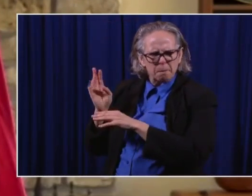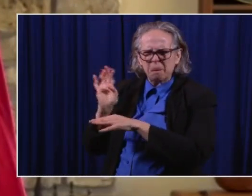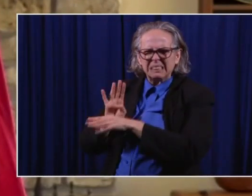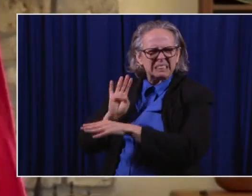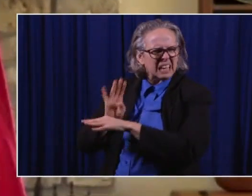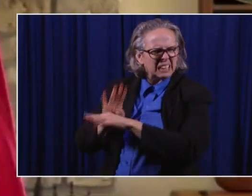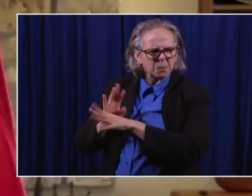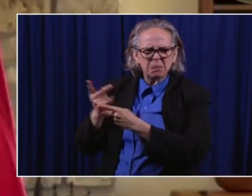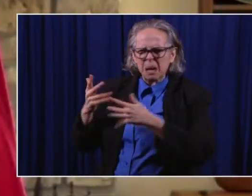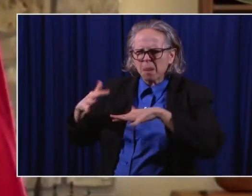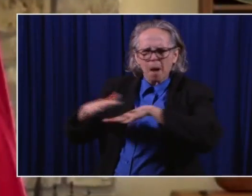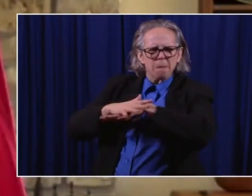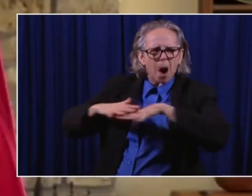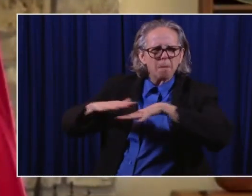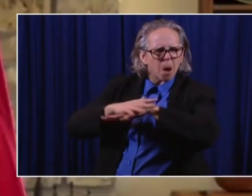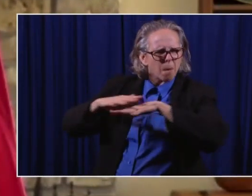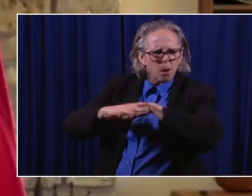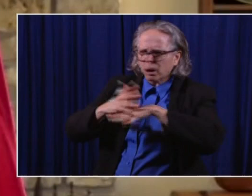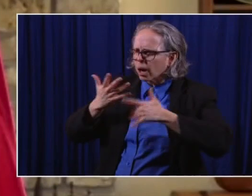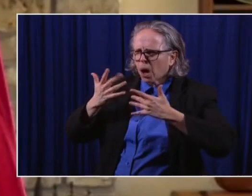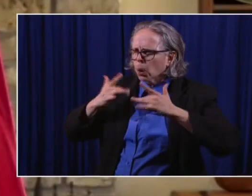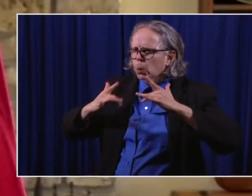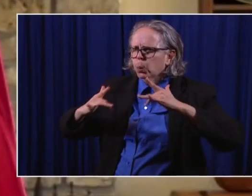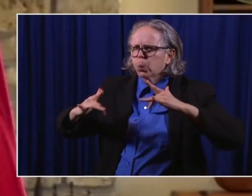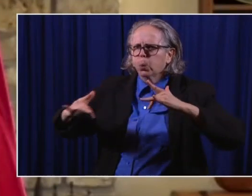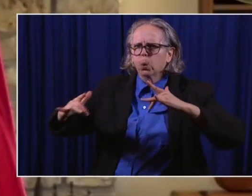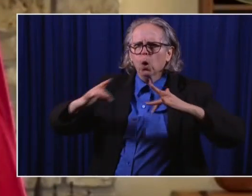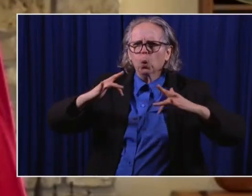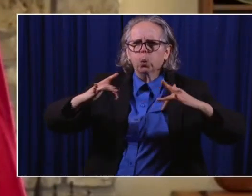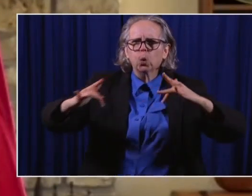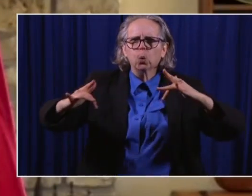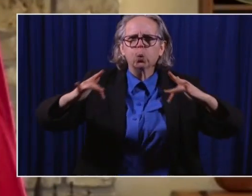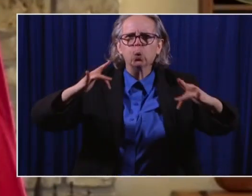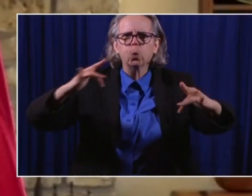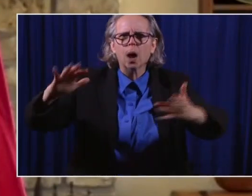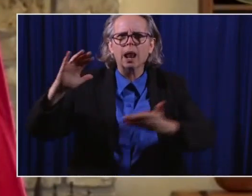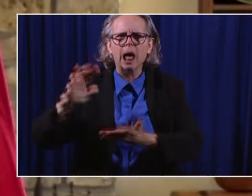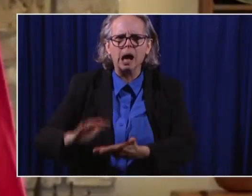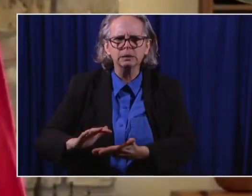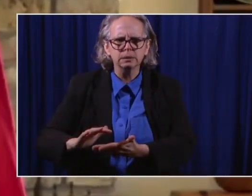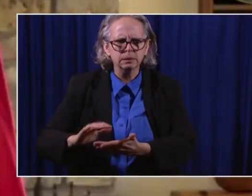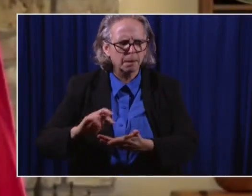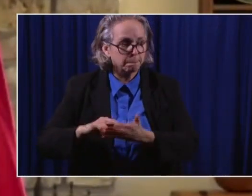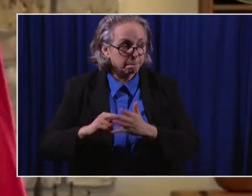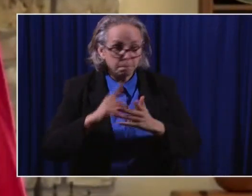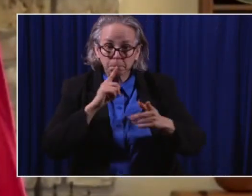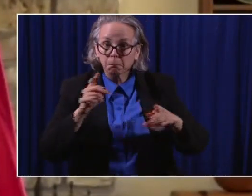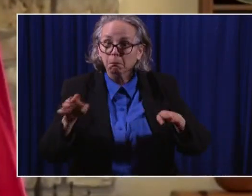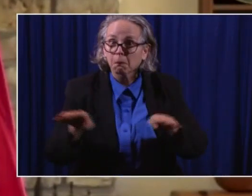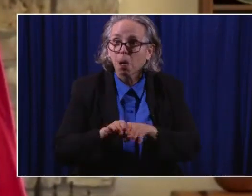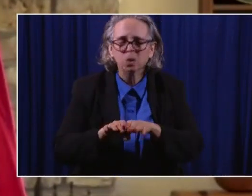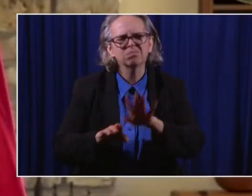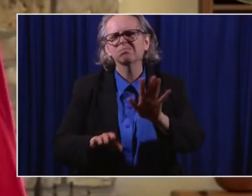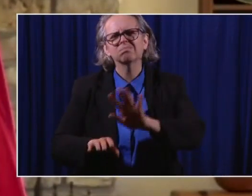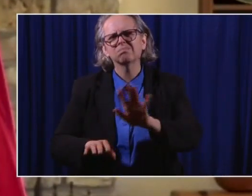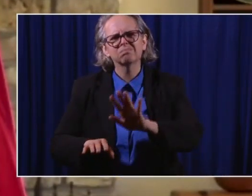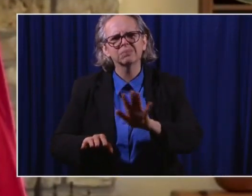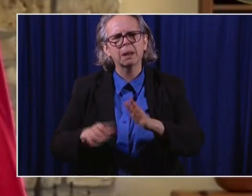WE ARE NOT TALKING ABOUT CLOSING BUSINESSES. WHAT WE ARE ASKING EVERY OHIOAN